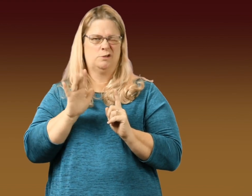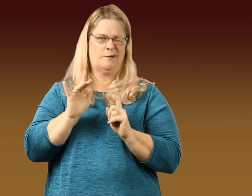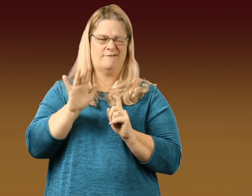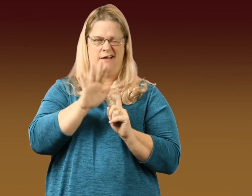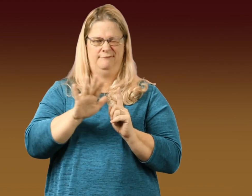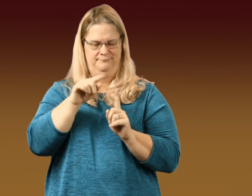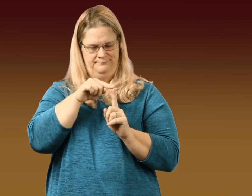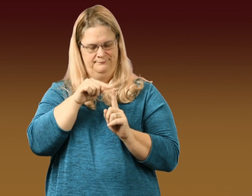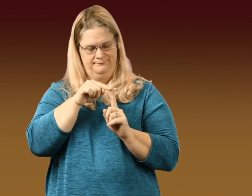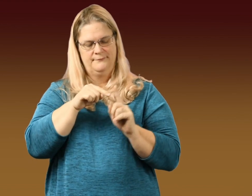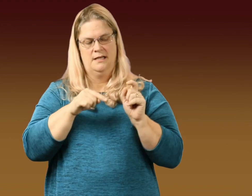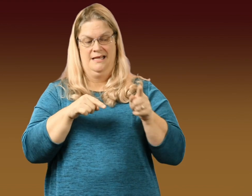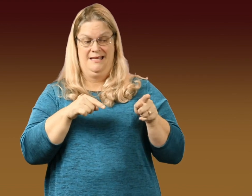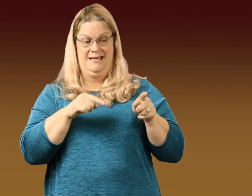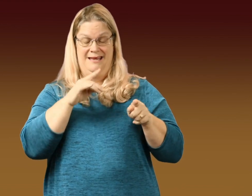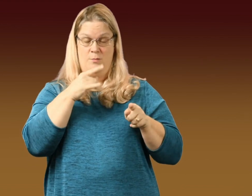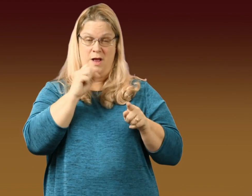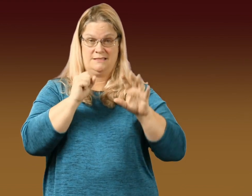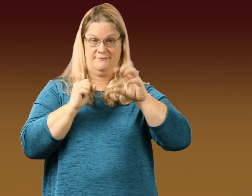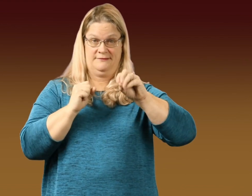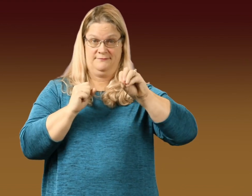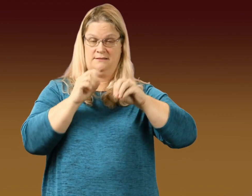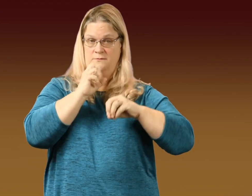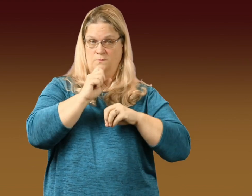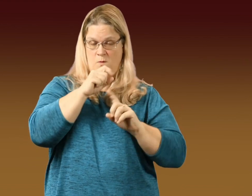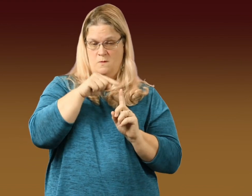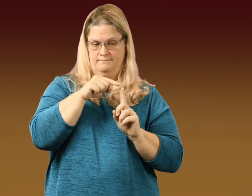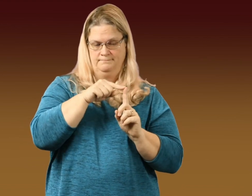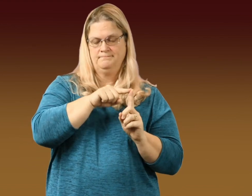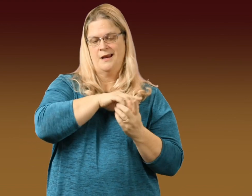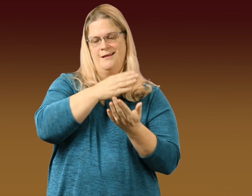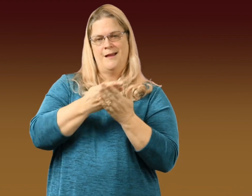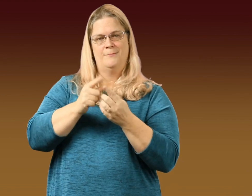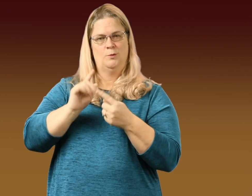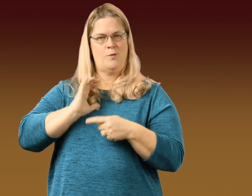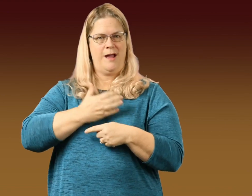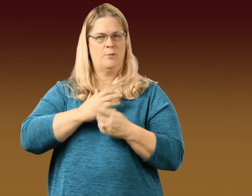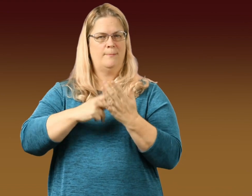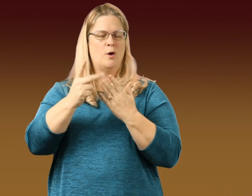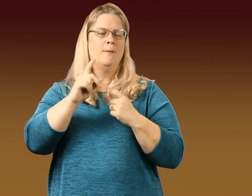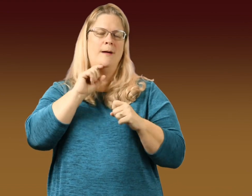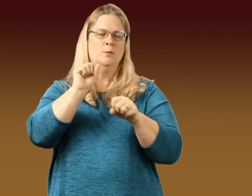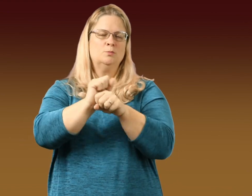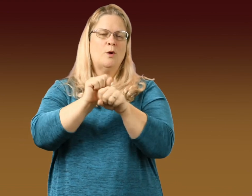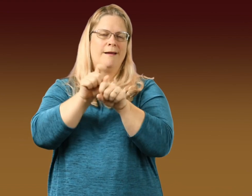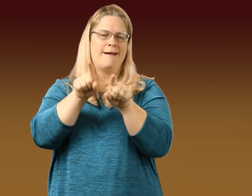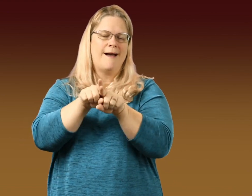I believe I was probably 24 or 25 at that time. He came to our program.